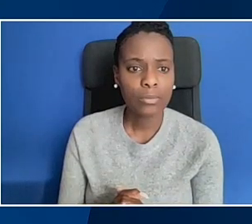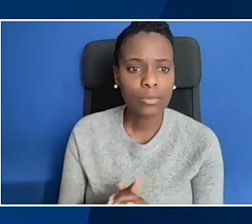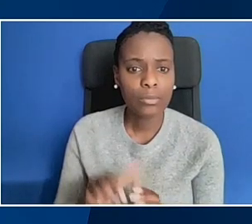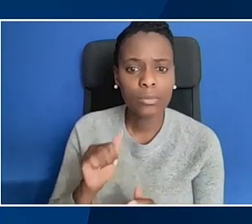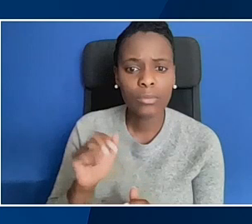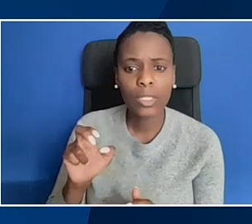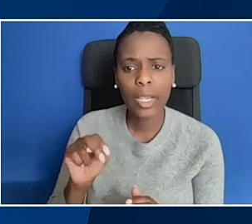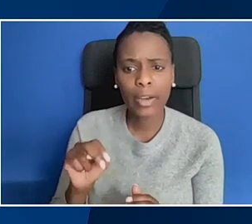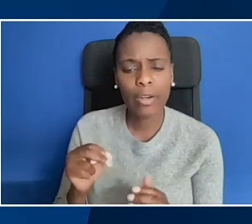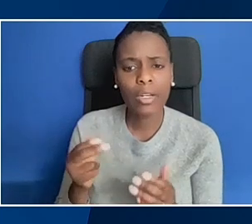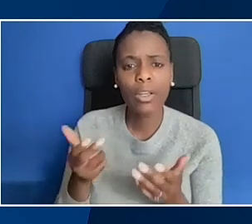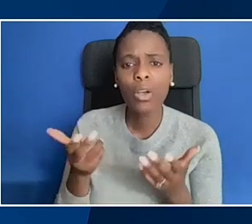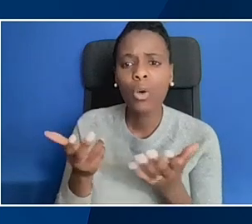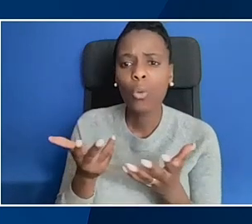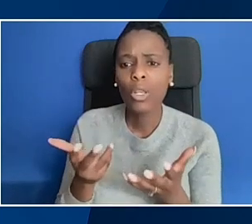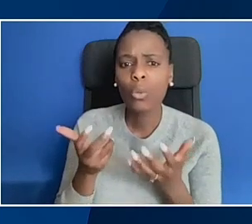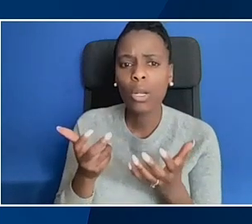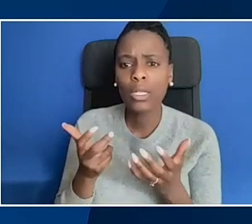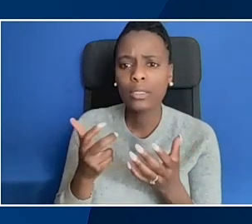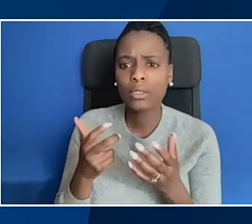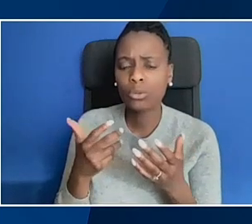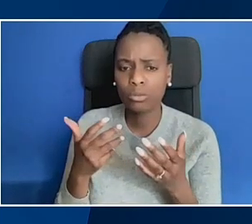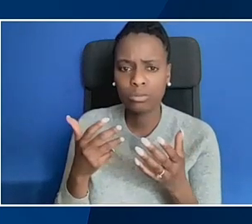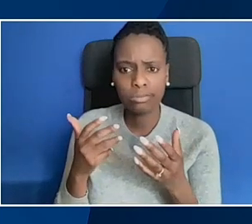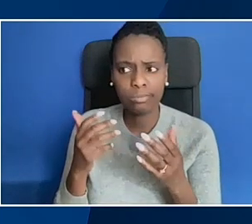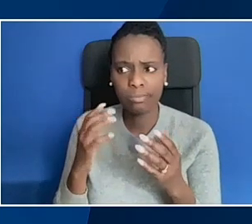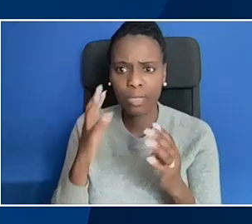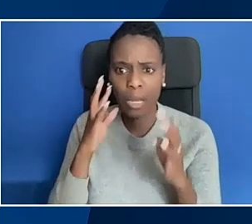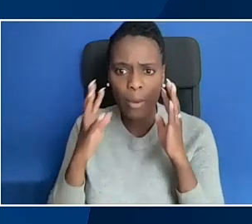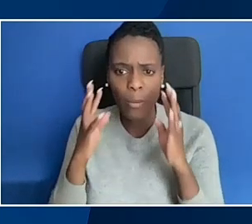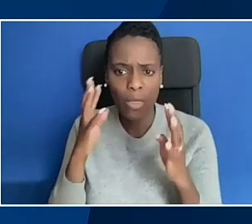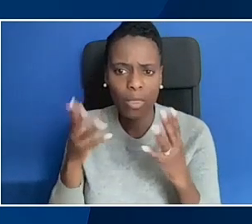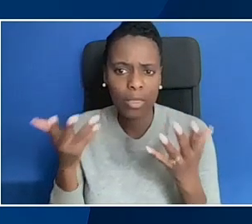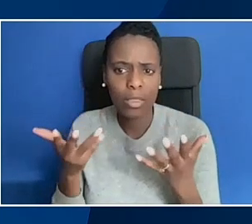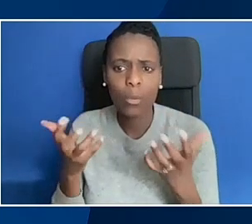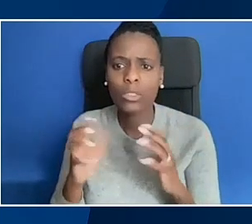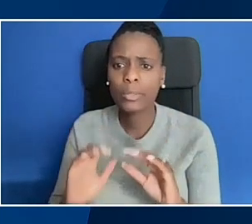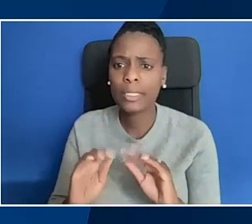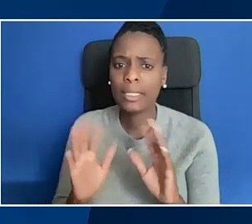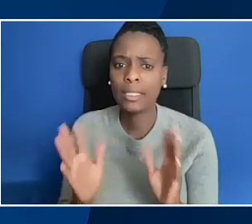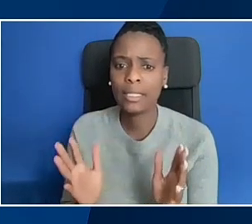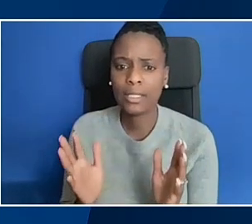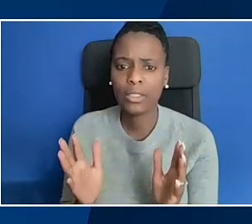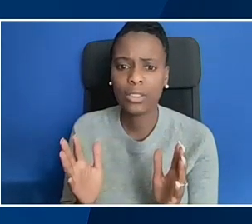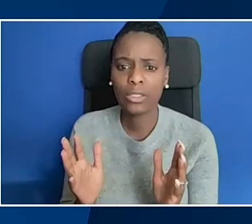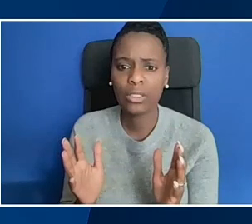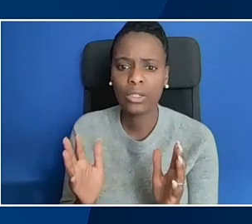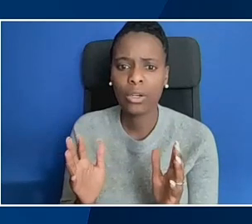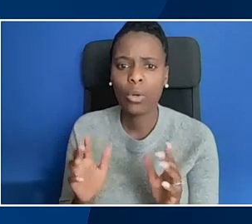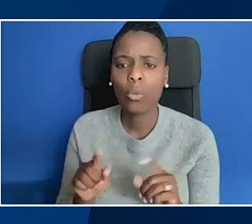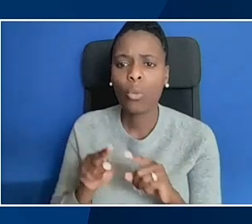with? Just so I can be super clear when we go into our caucus breaks.